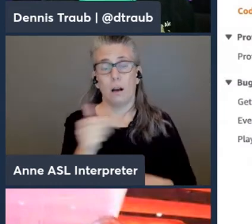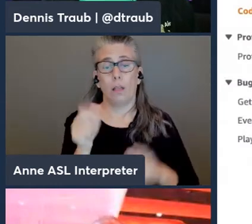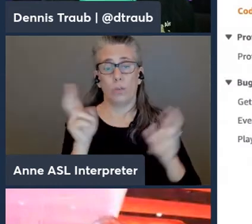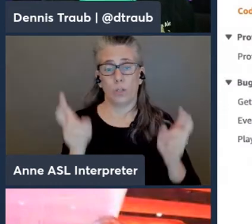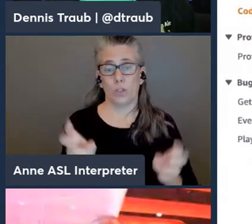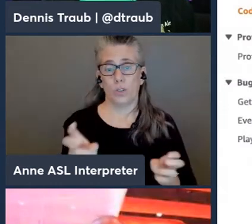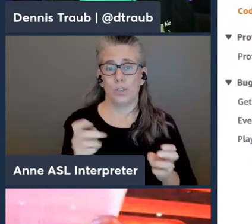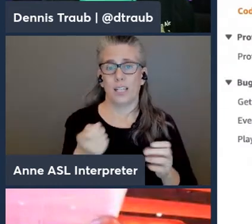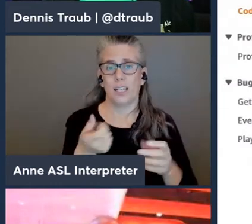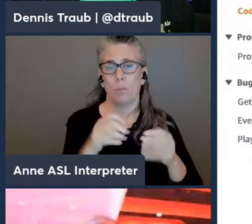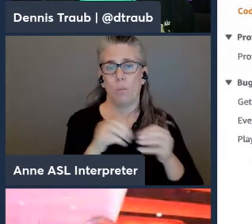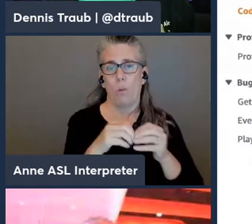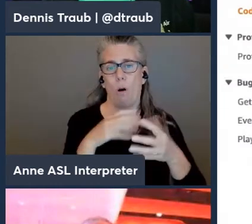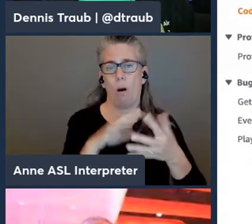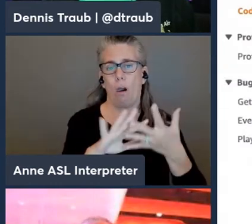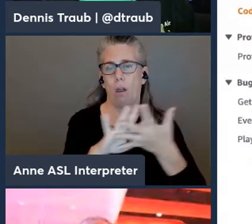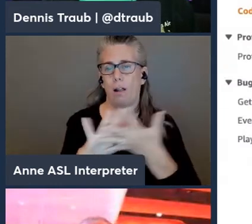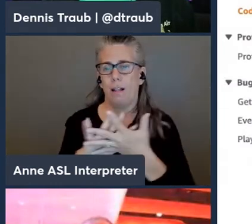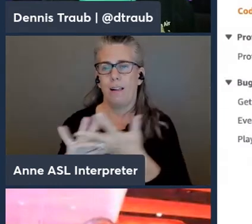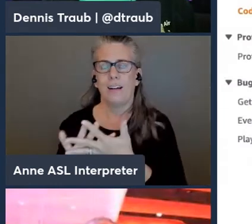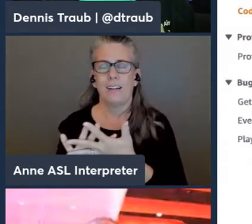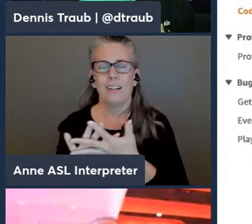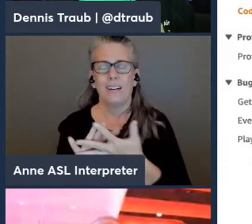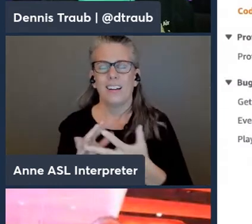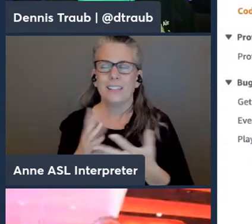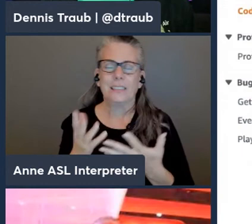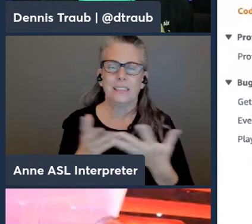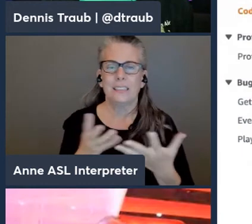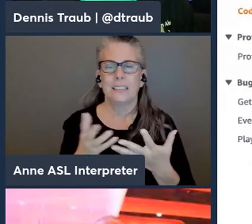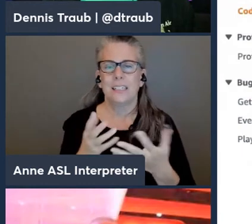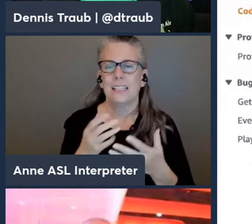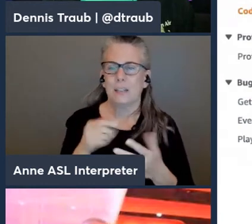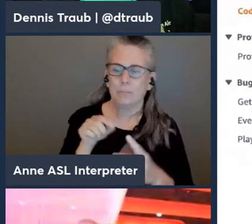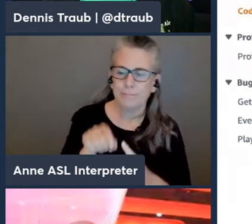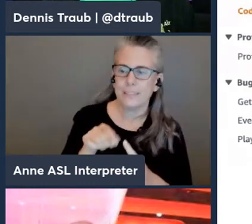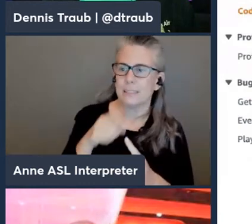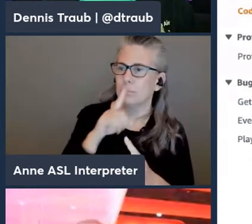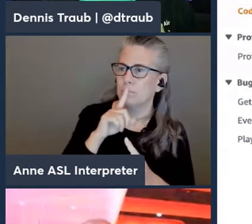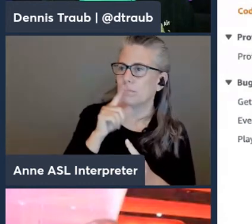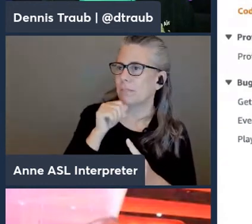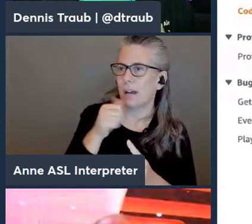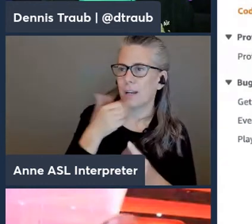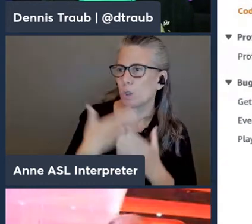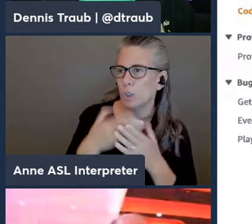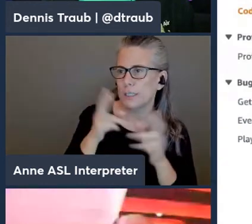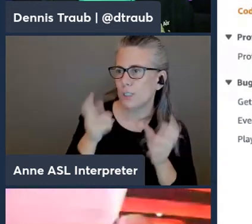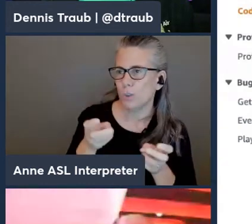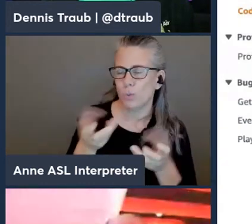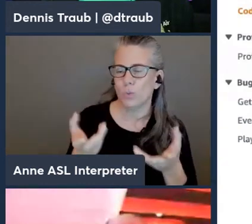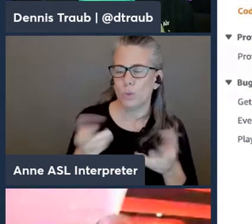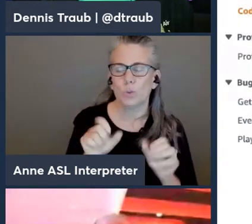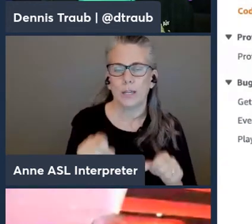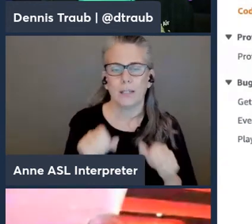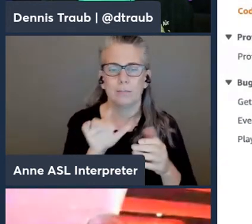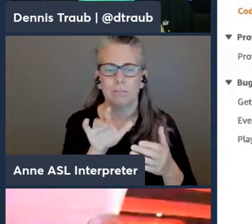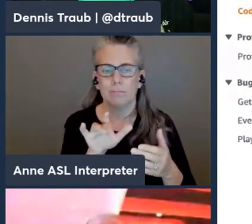And if you want to tell us, "Hey, this isn't a good issue." You can post down, and that'll help us. Awesome. Yeah.